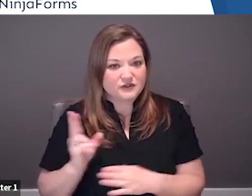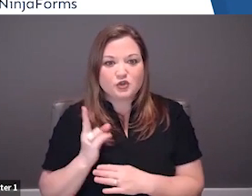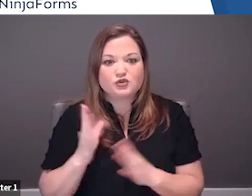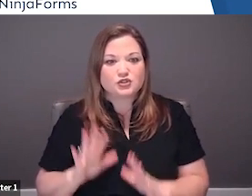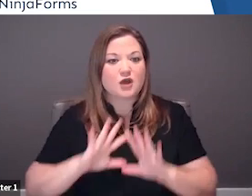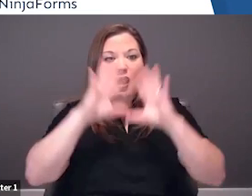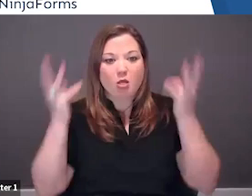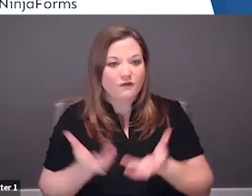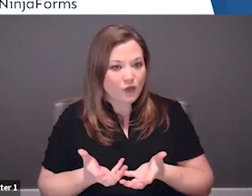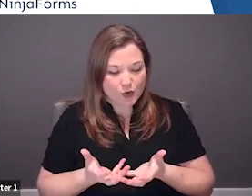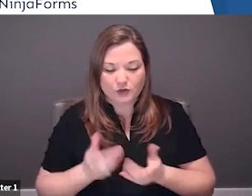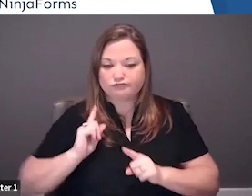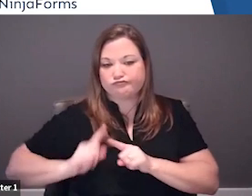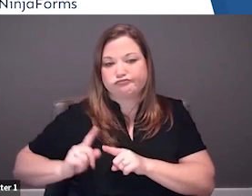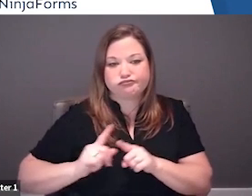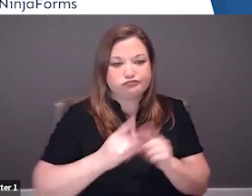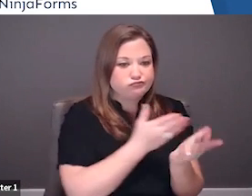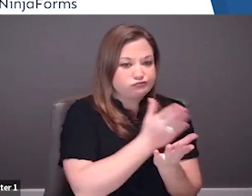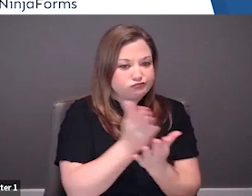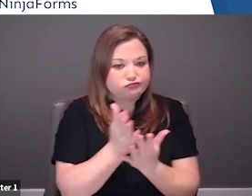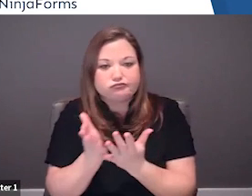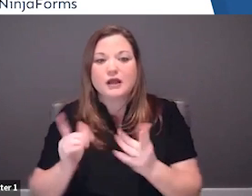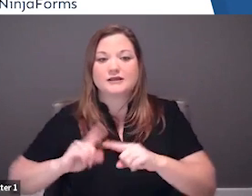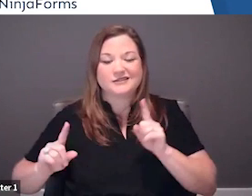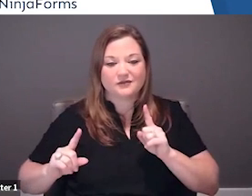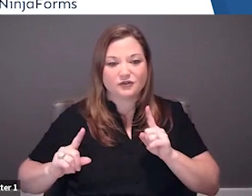from all walks of life, and from different stages of online growth.